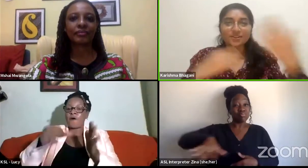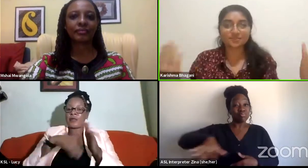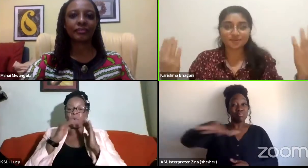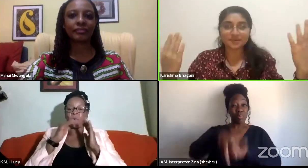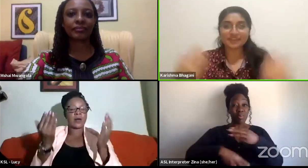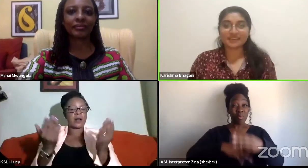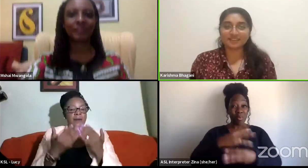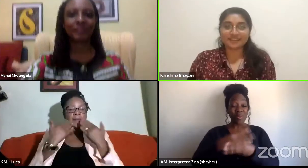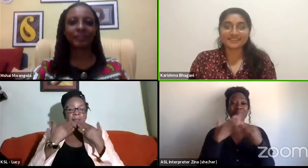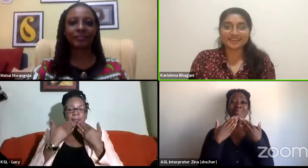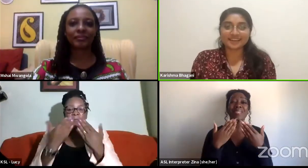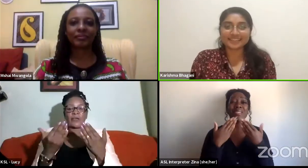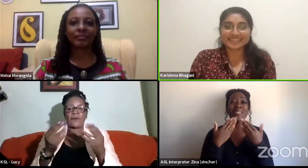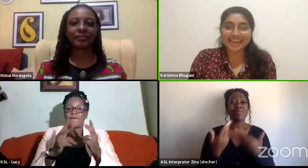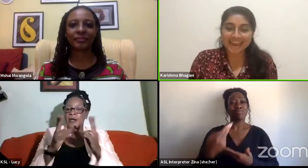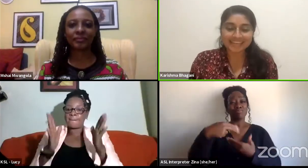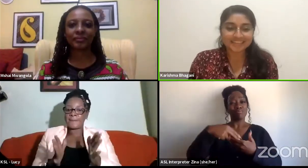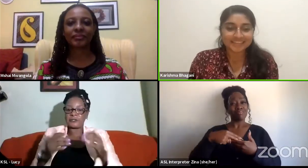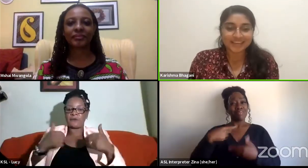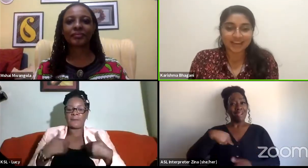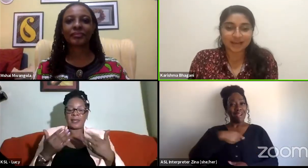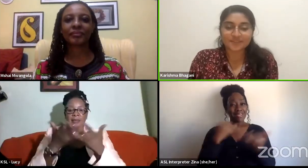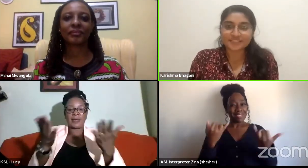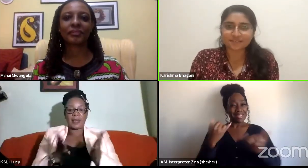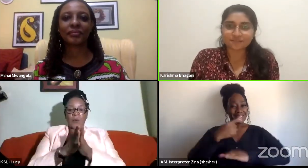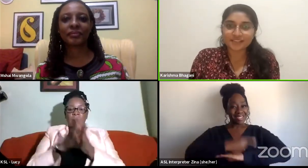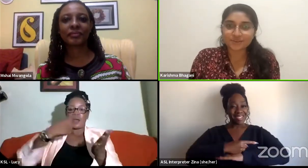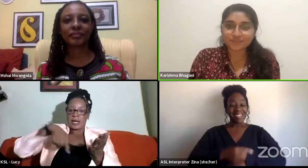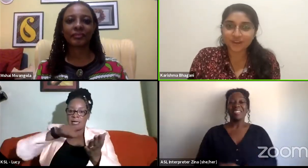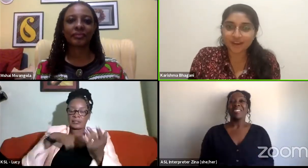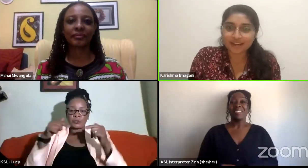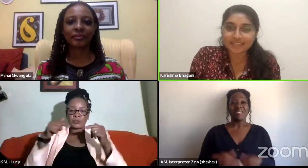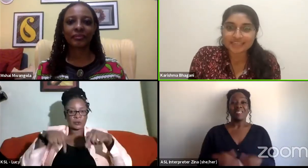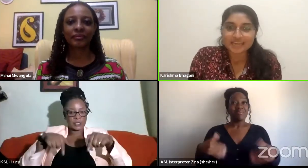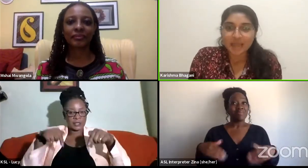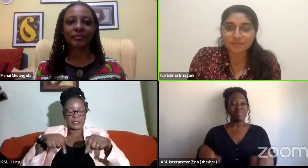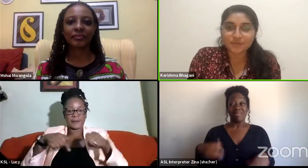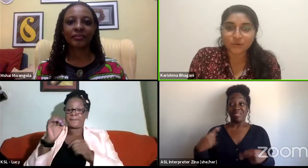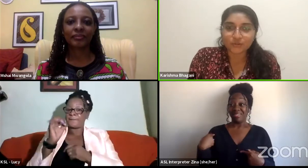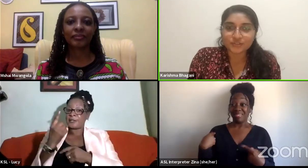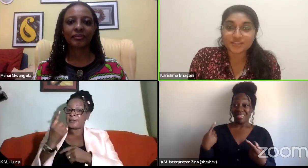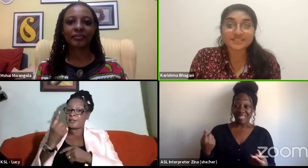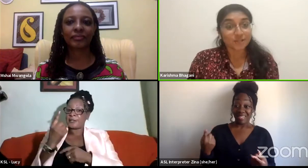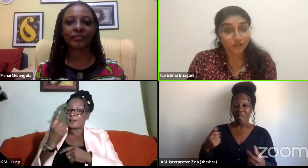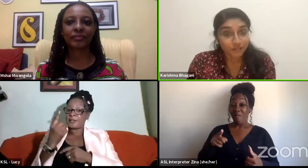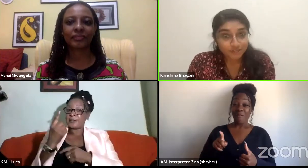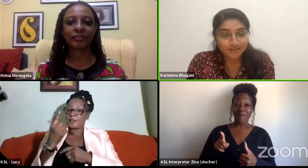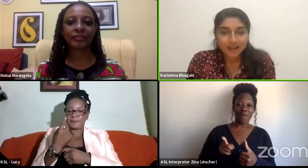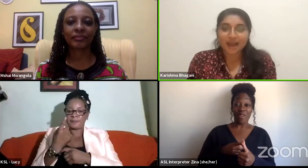for being here with us today. This is the first of episodes this year